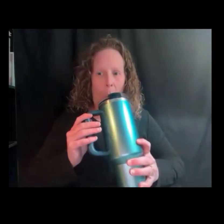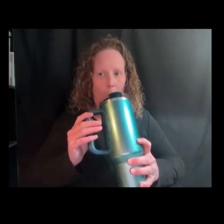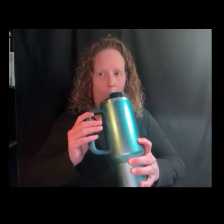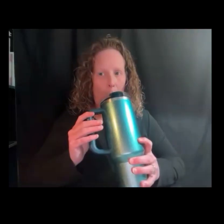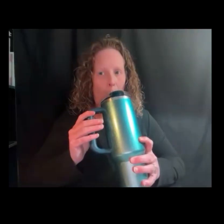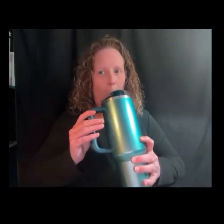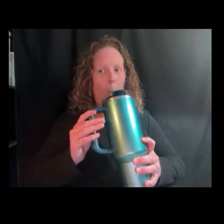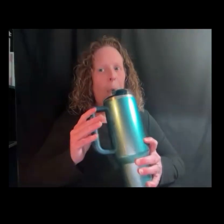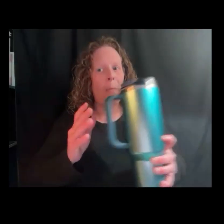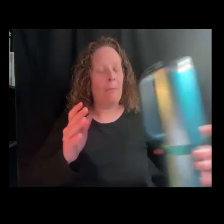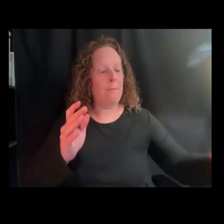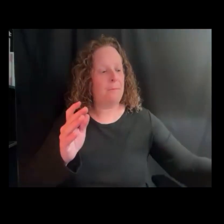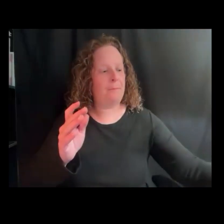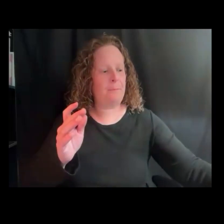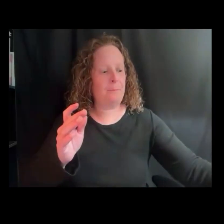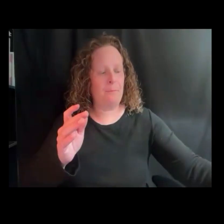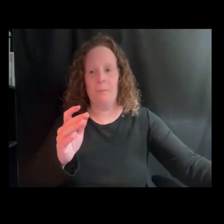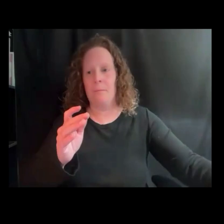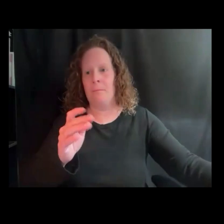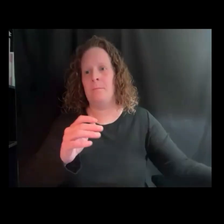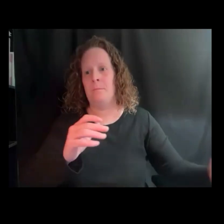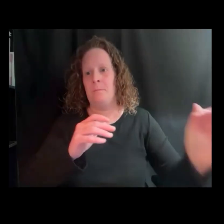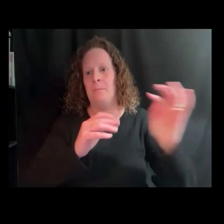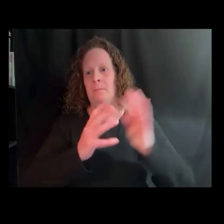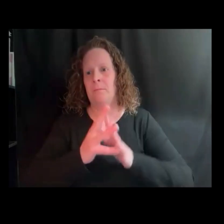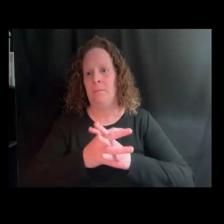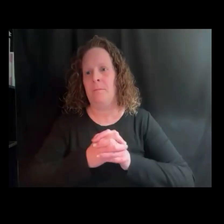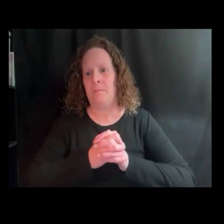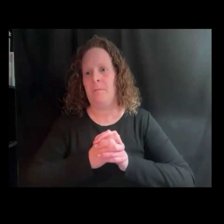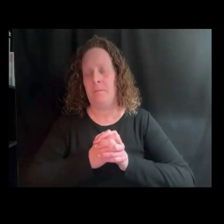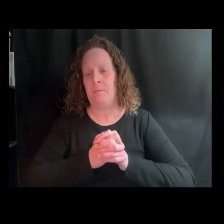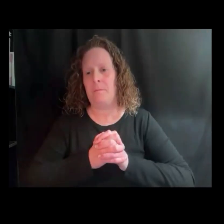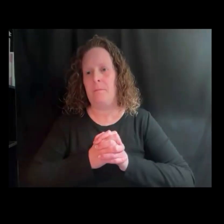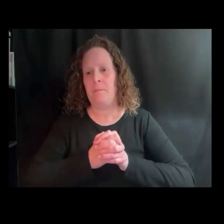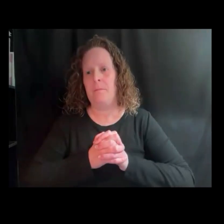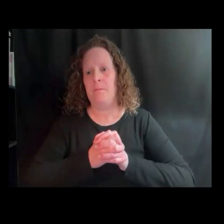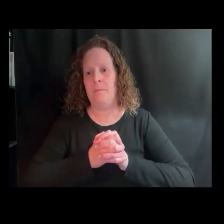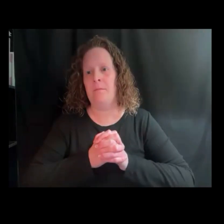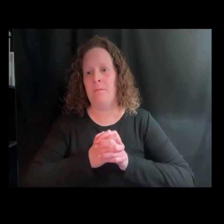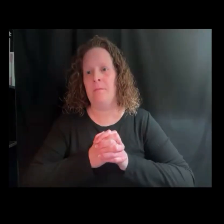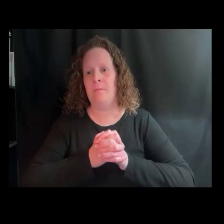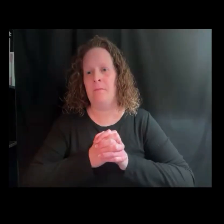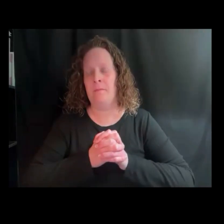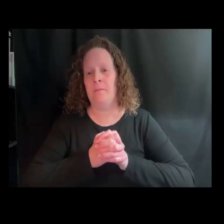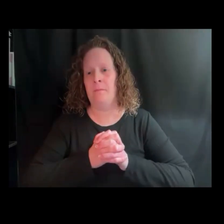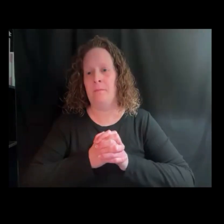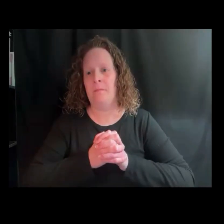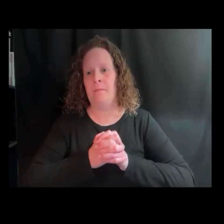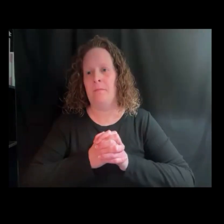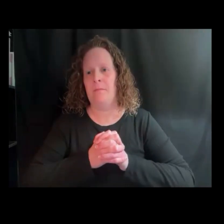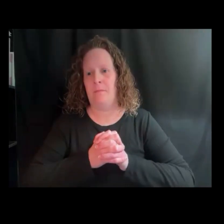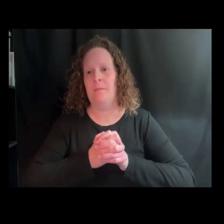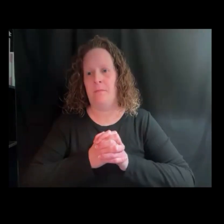to support the lesson plan. So all of these three things together interpreter problems, language problems,